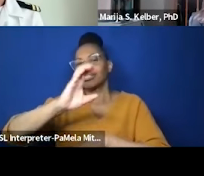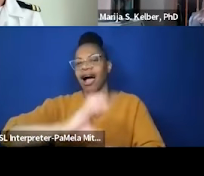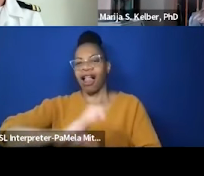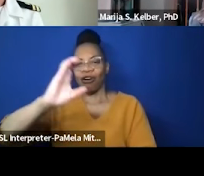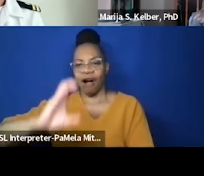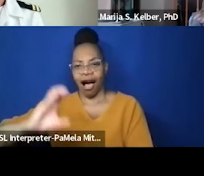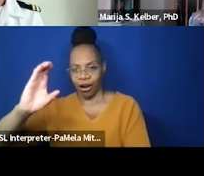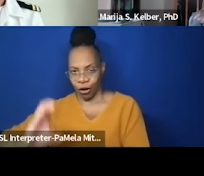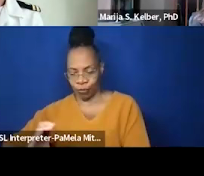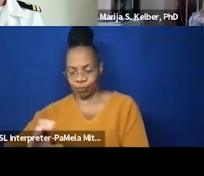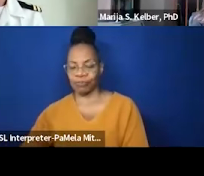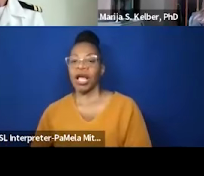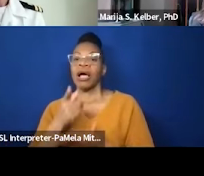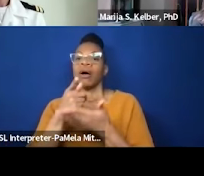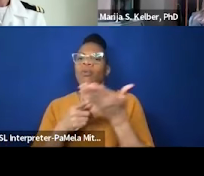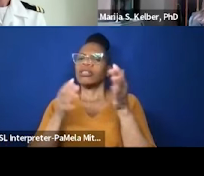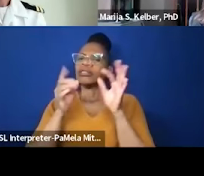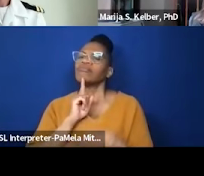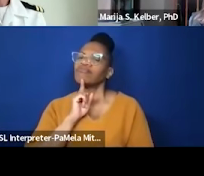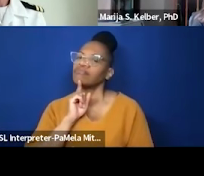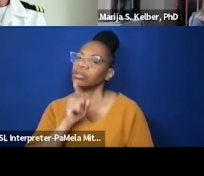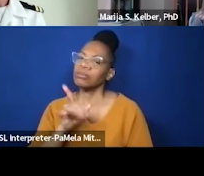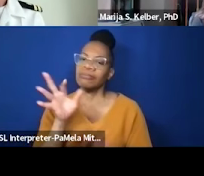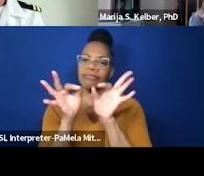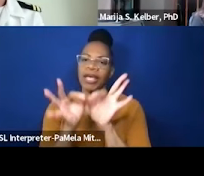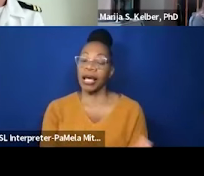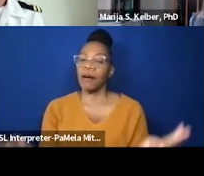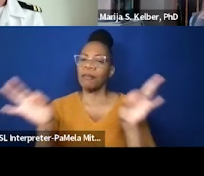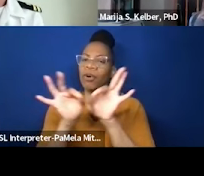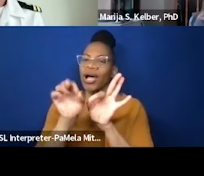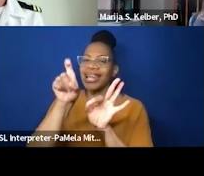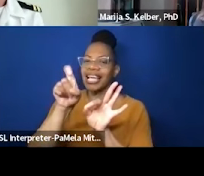The one thing that's really important that is necessary for people to understand